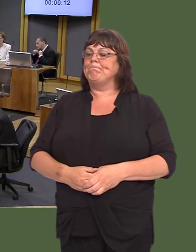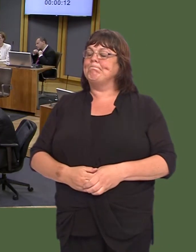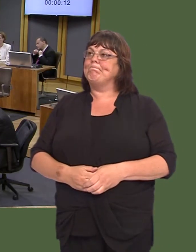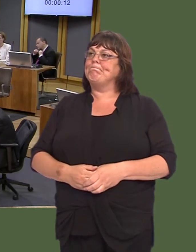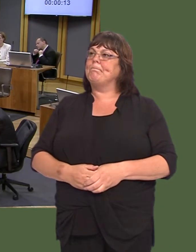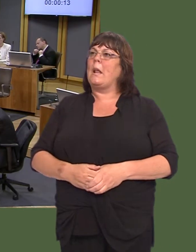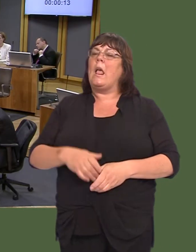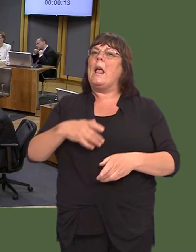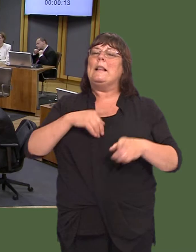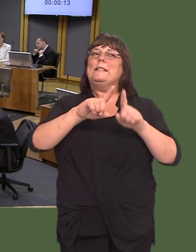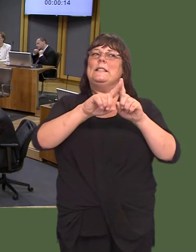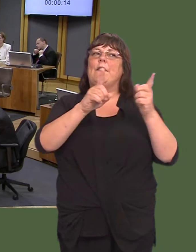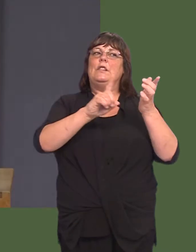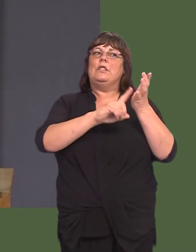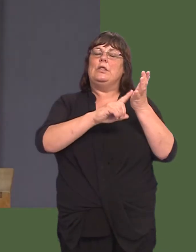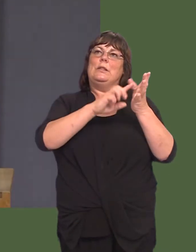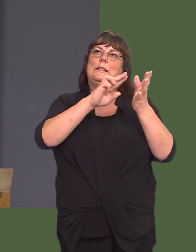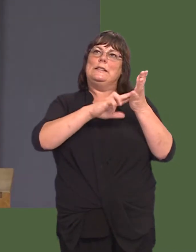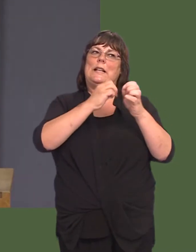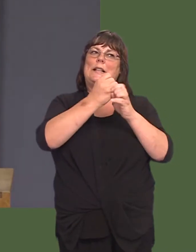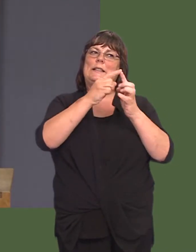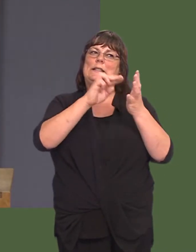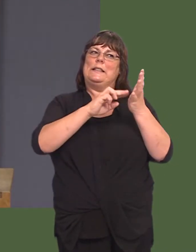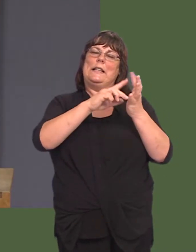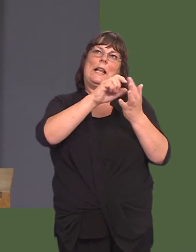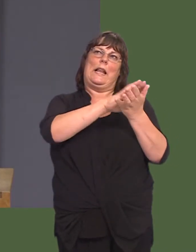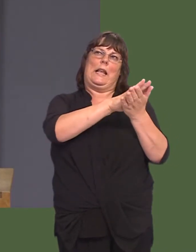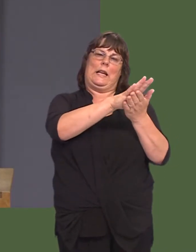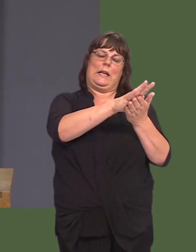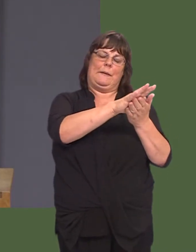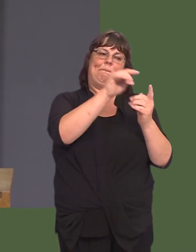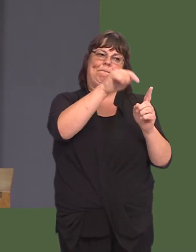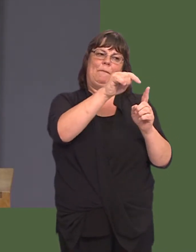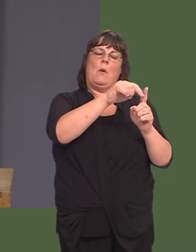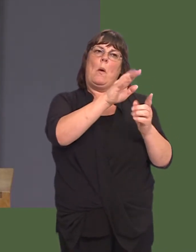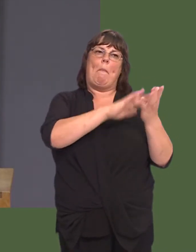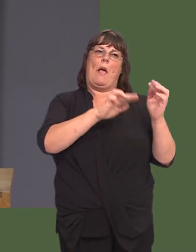This is the opposite to the situation that we faced in Llangennech, where thereís parental